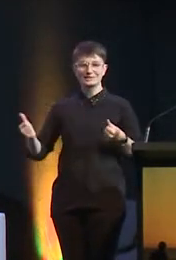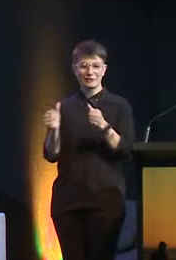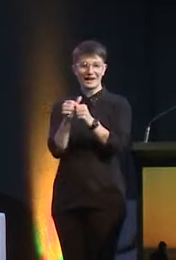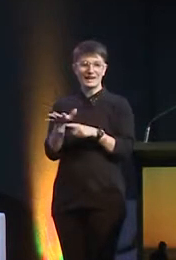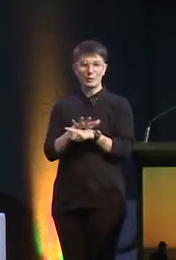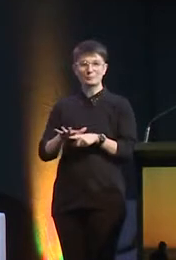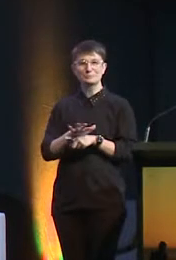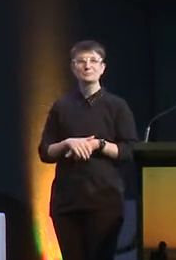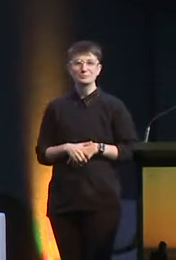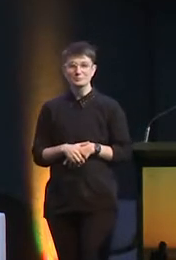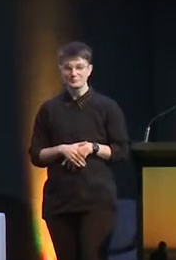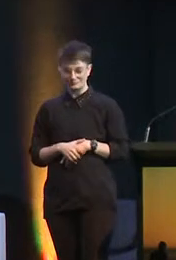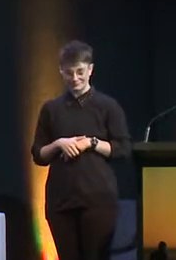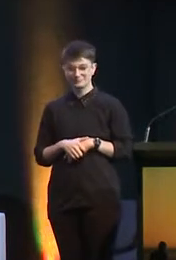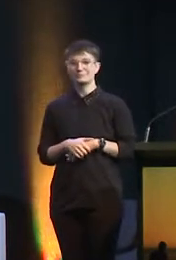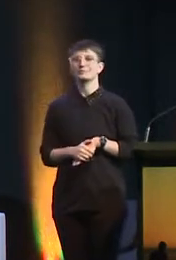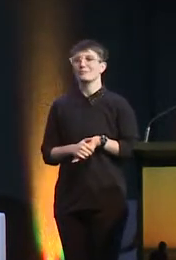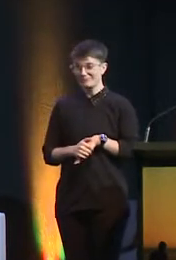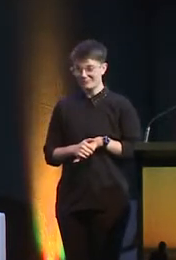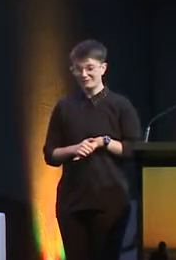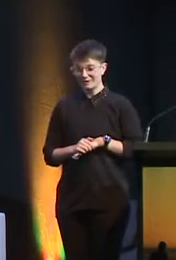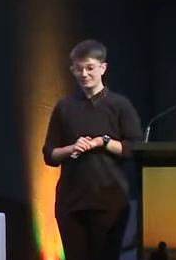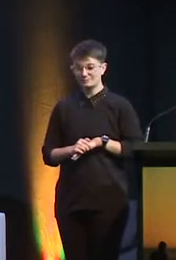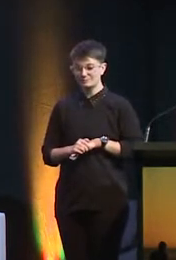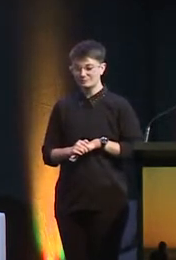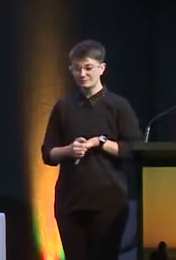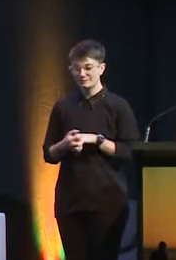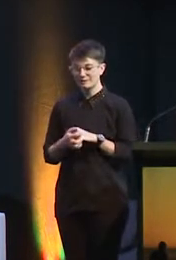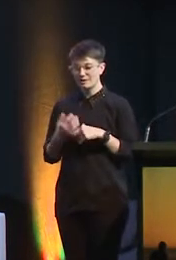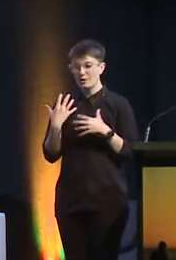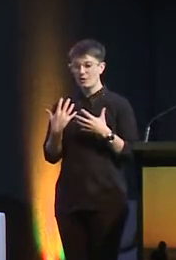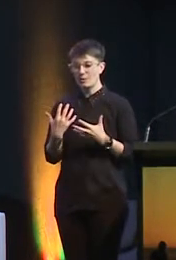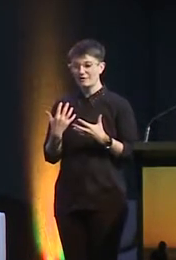What we're actually going to do is we've asked for some community questions prior to this